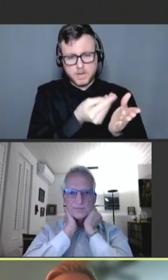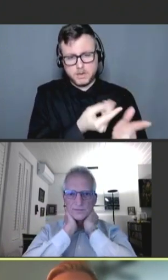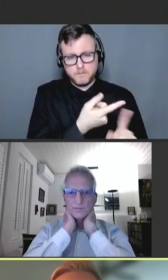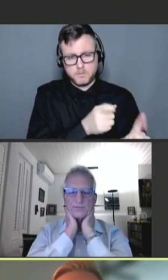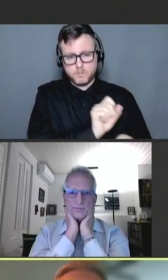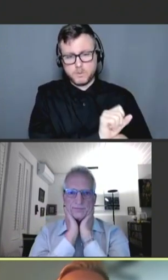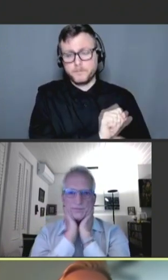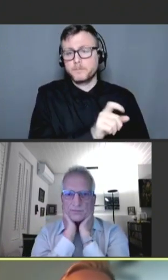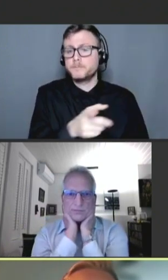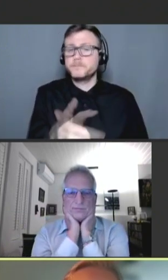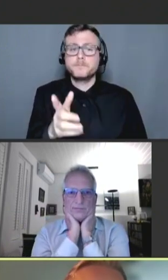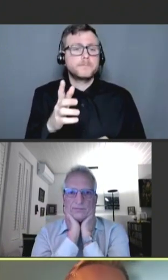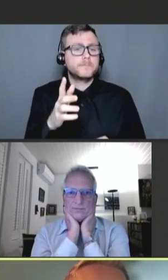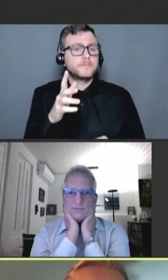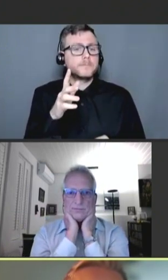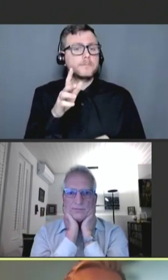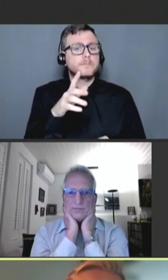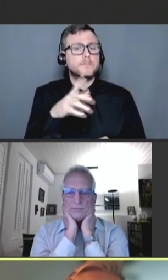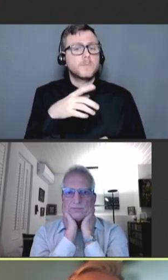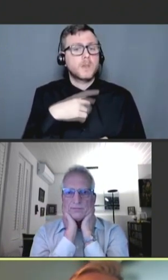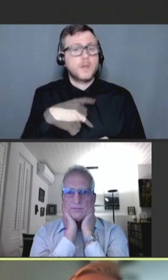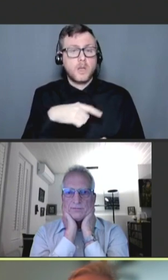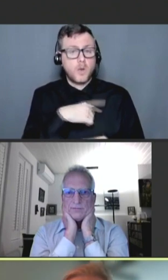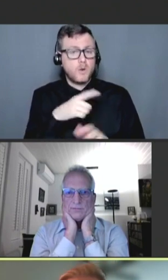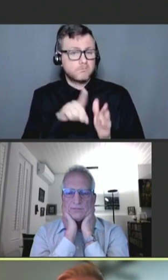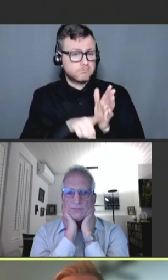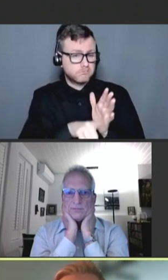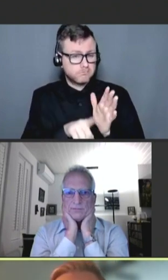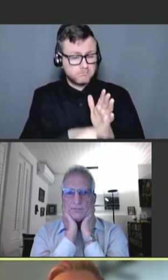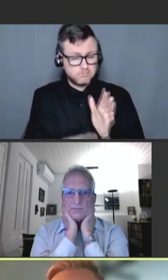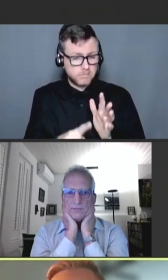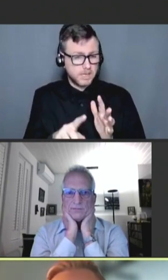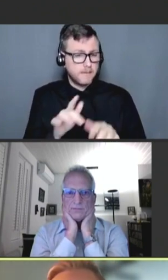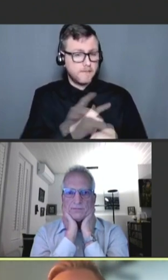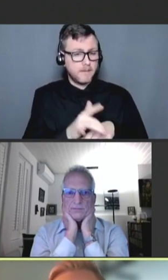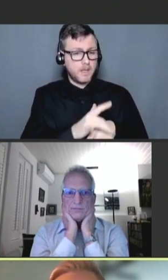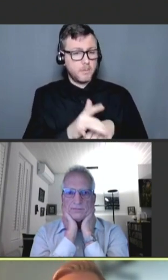So, in designing our investigation of the available data to date, we aimed to answer